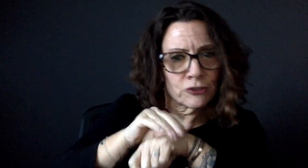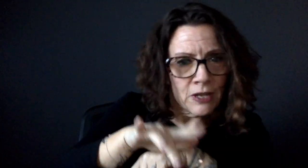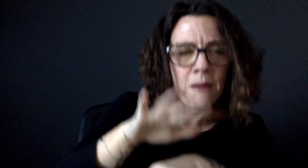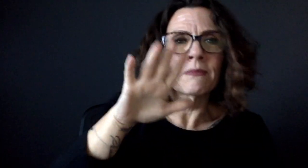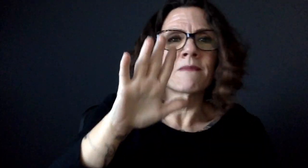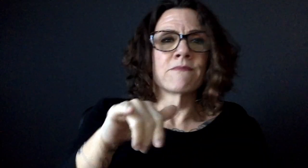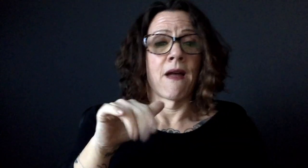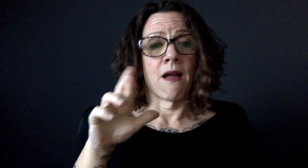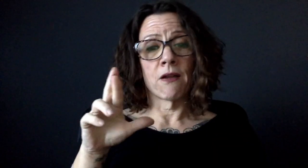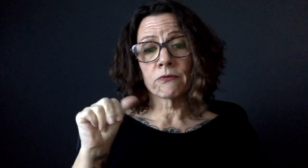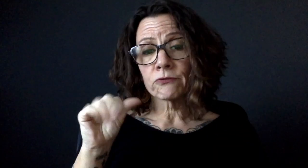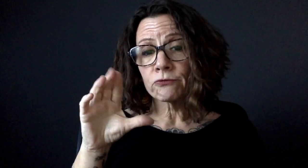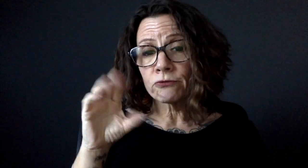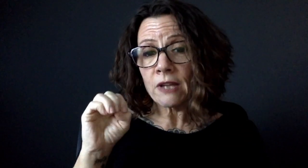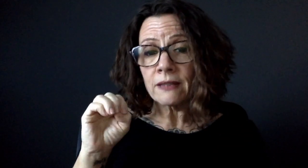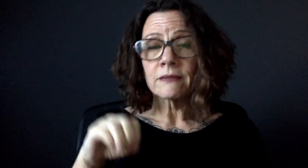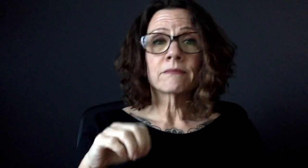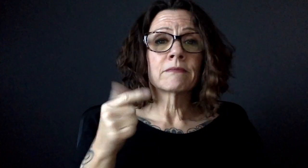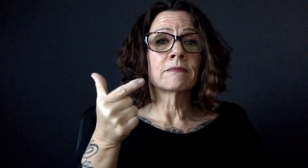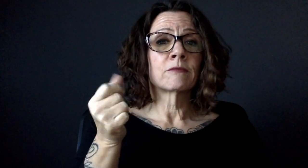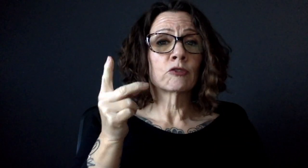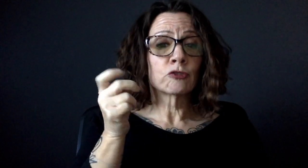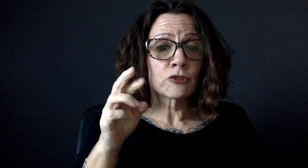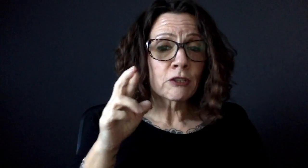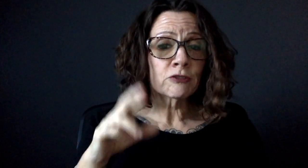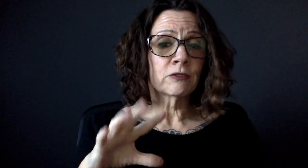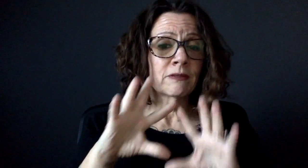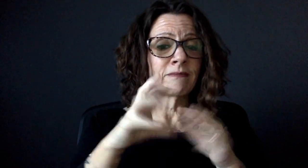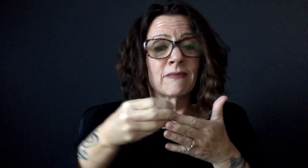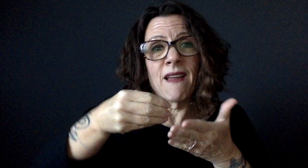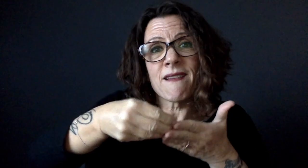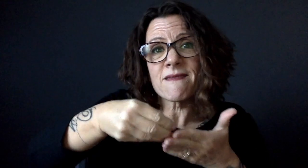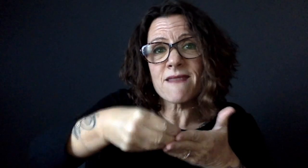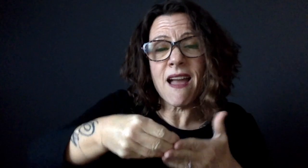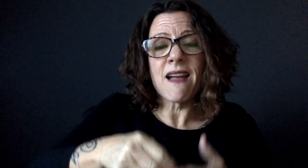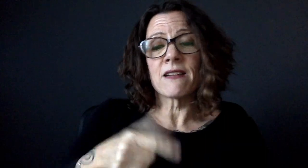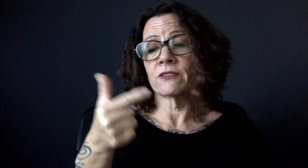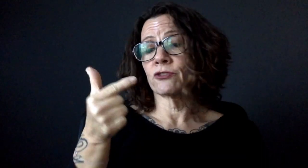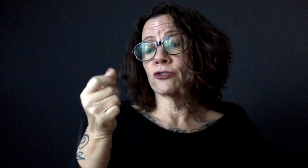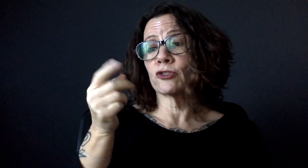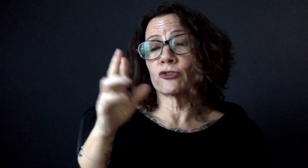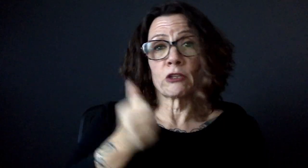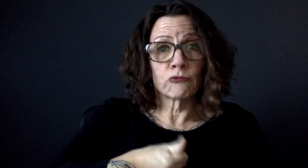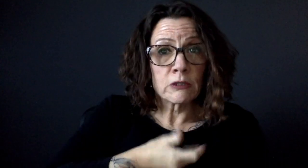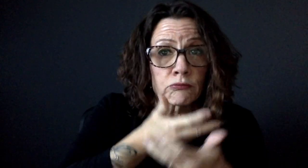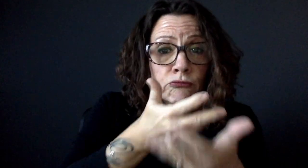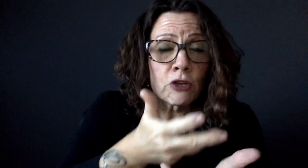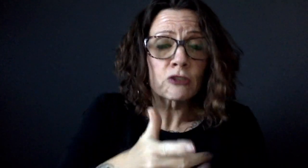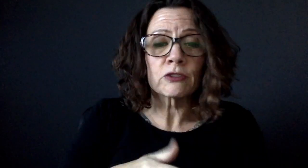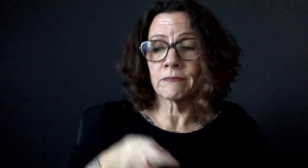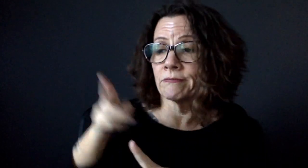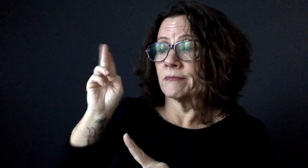being shaped by race, gender, class, gender expression,